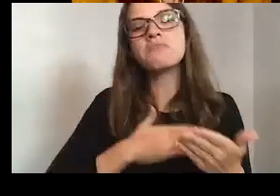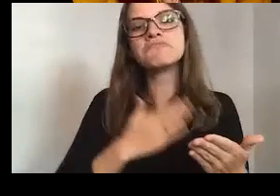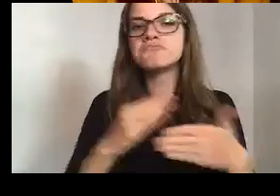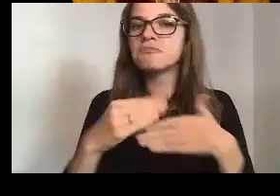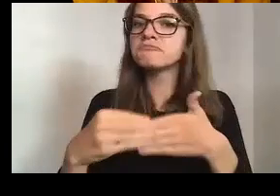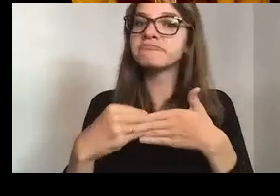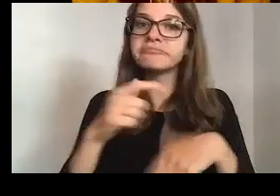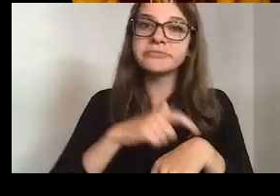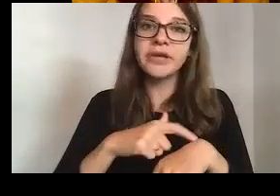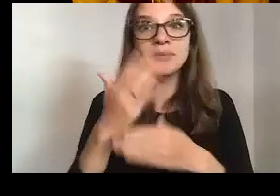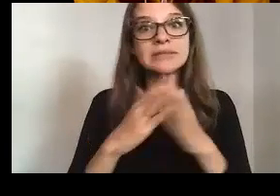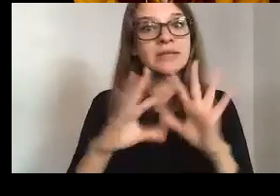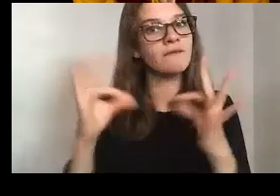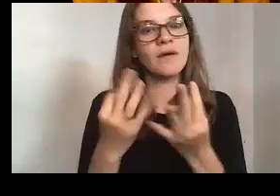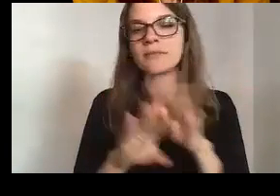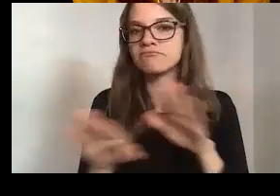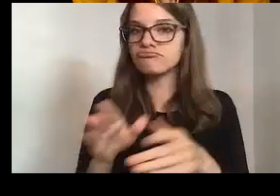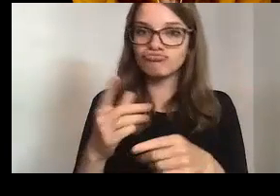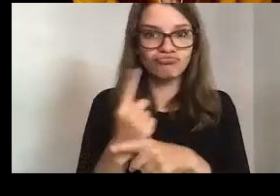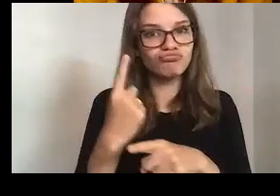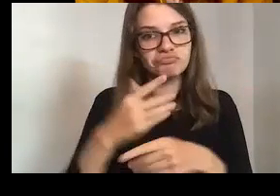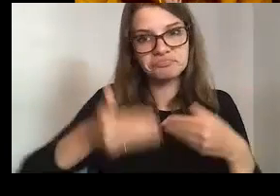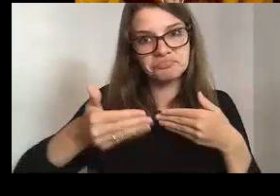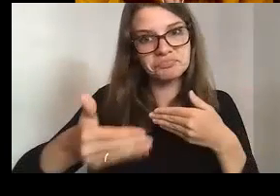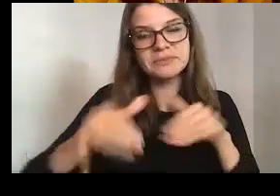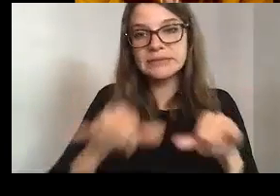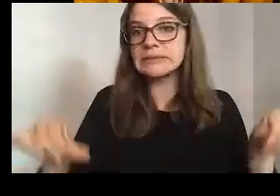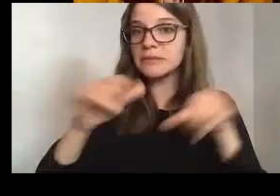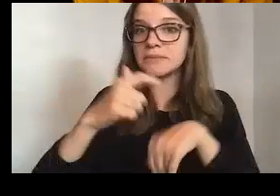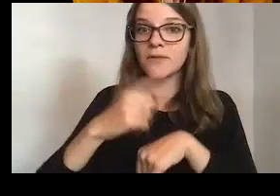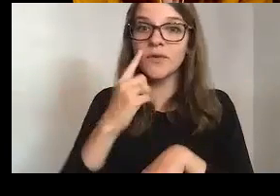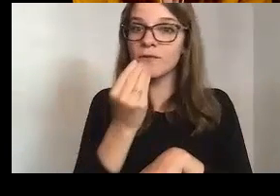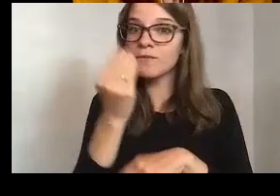some families keep more of a routine with meals so thinking about how does that look for your family